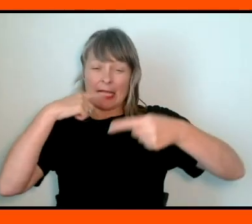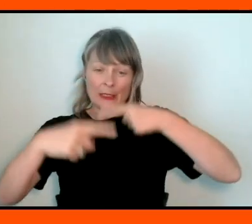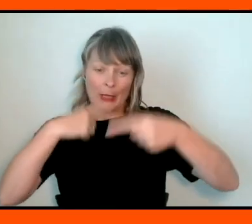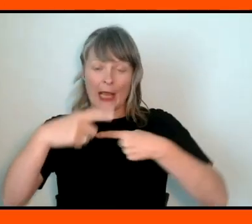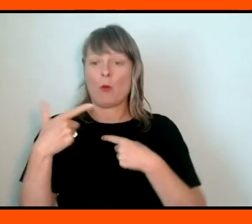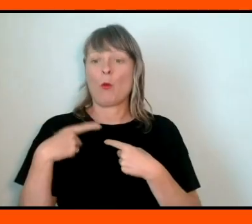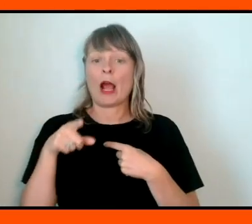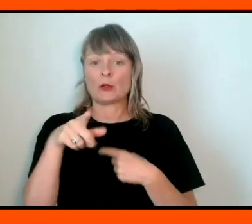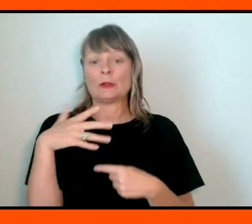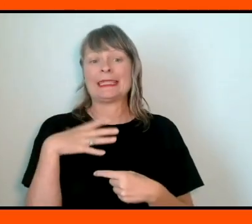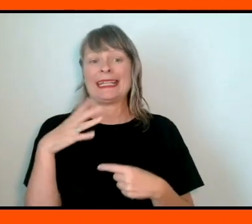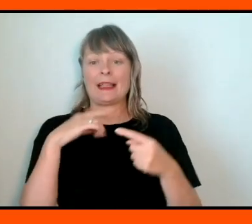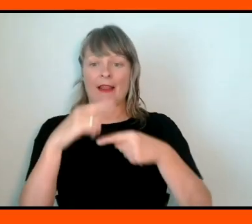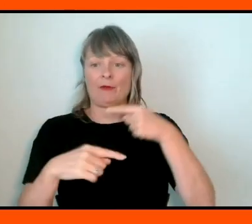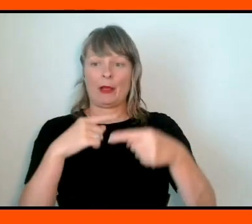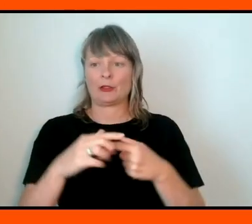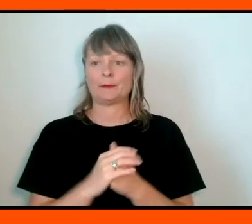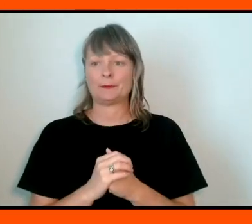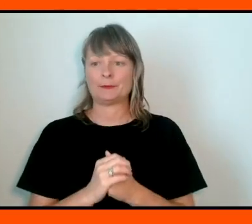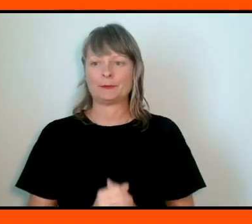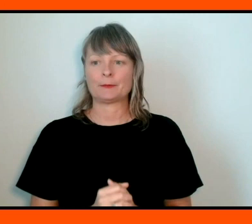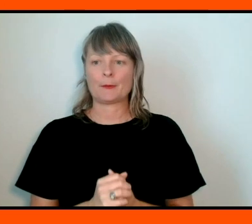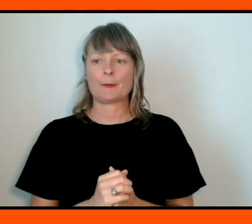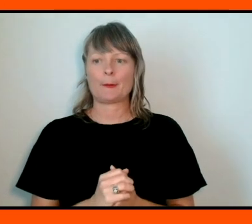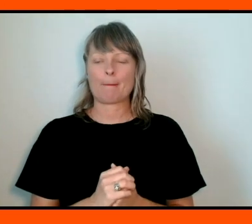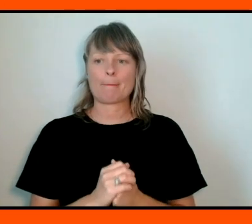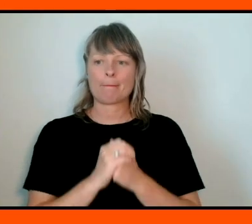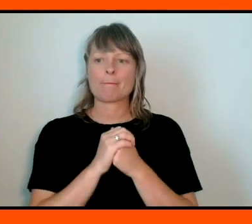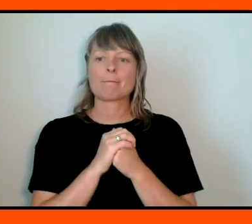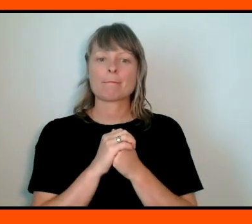I also want to reiterate that submissions aren’t required